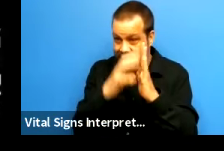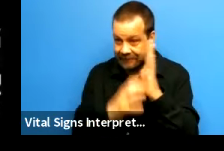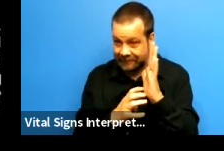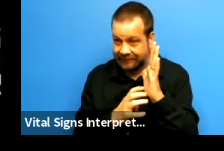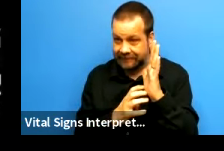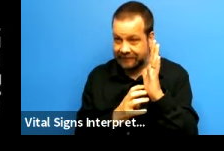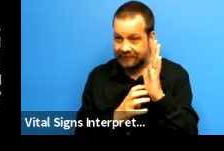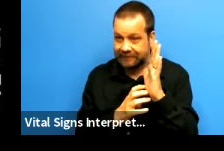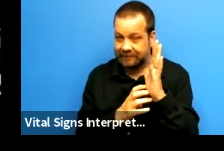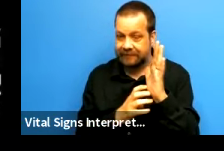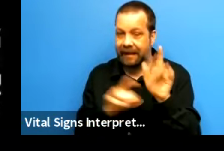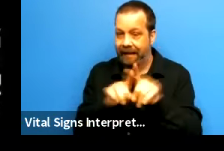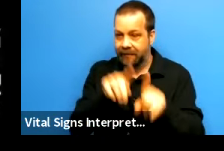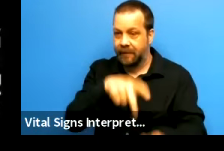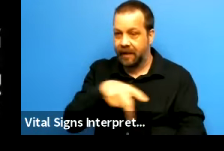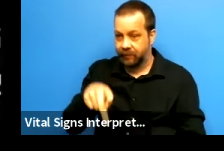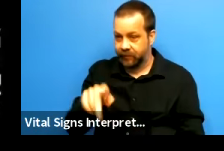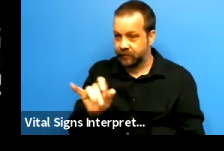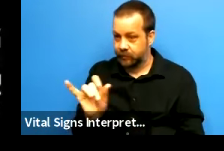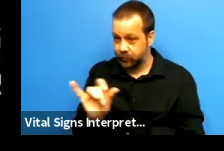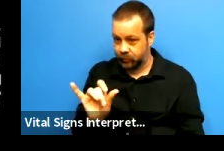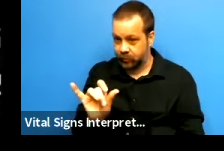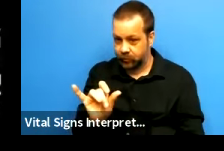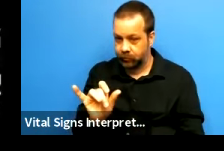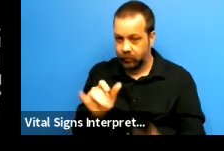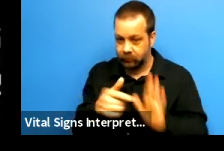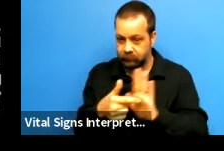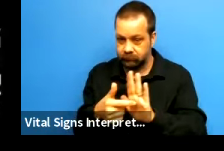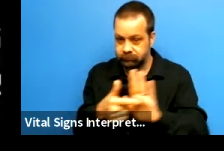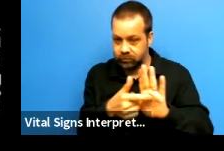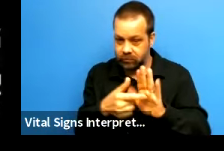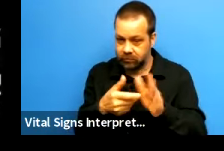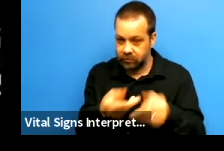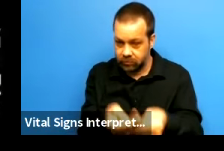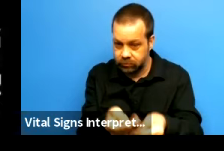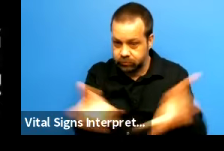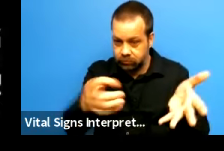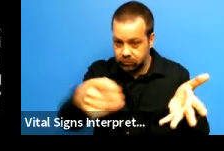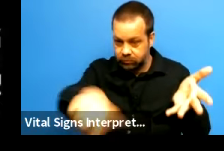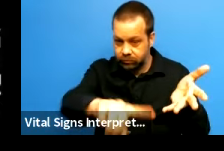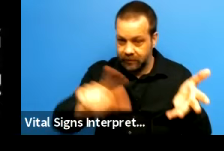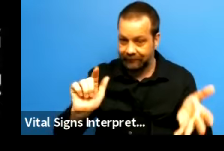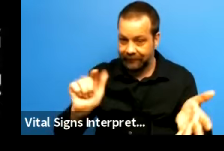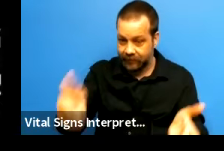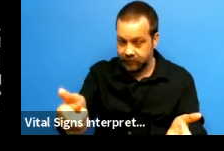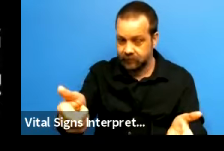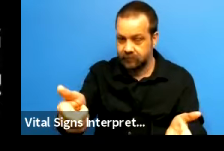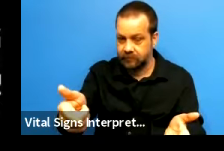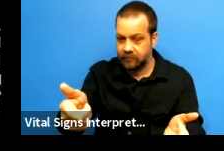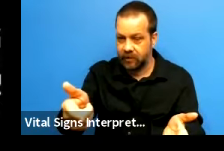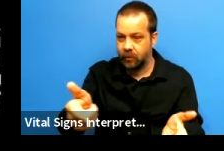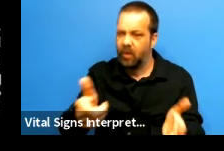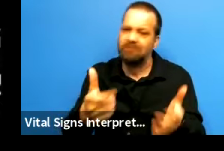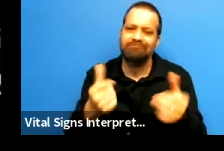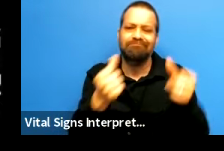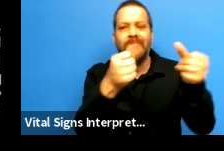PowerPoint presentation will be made available to anyone who needs to view the recording. We'll be posting that probably within a week